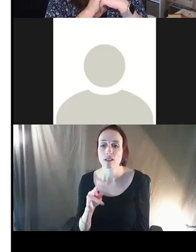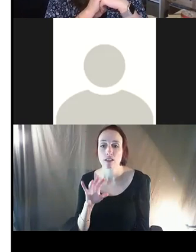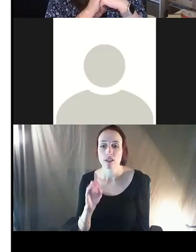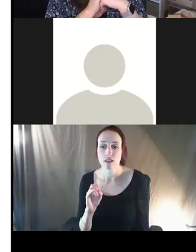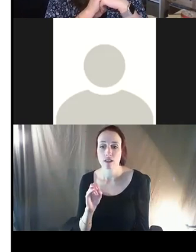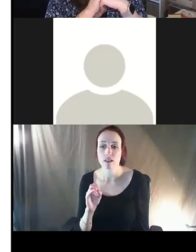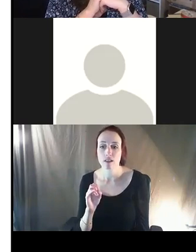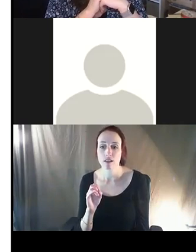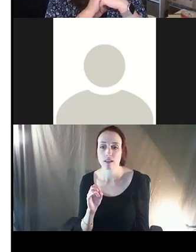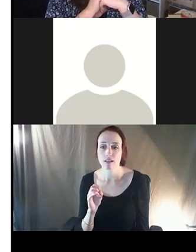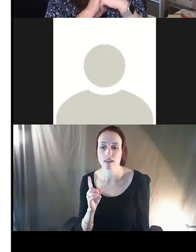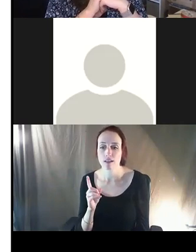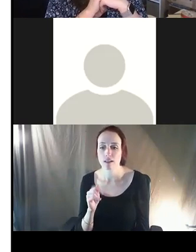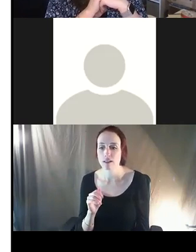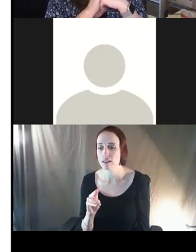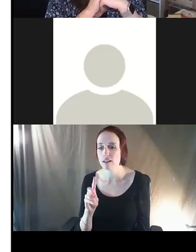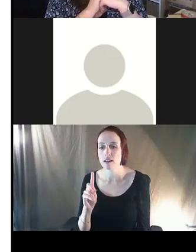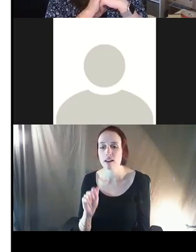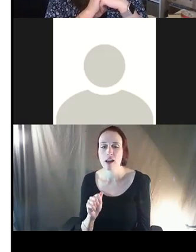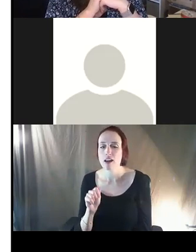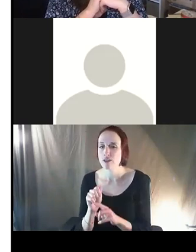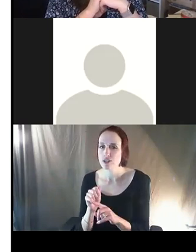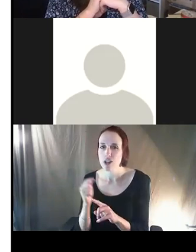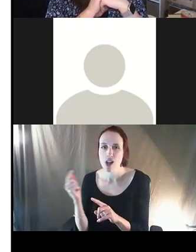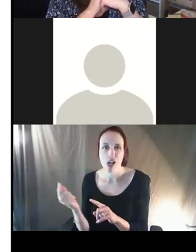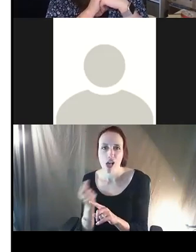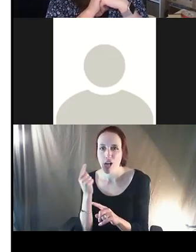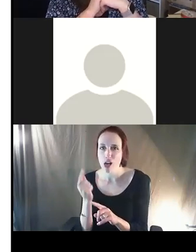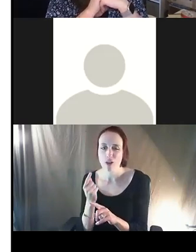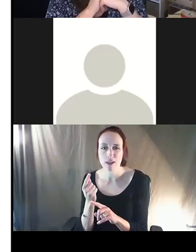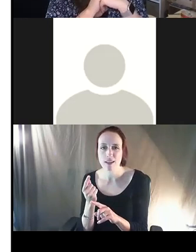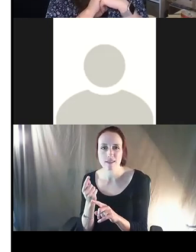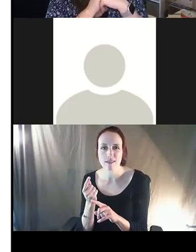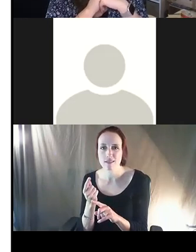that, because Glenda always has her finger on the pulse of all this stuff so she is an